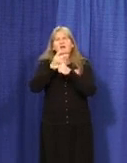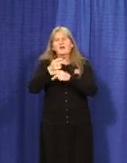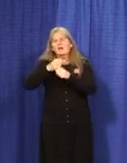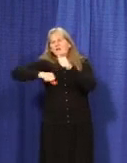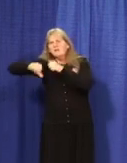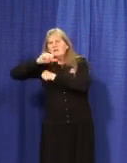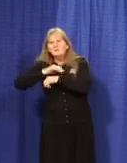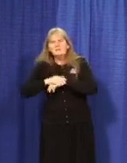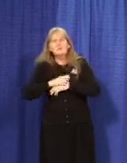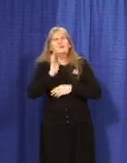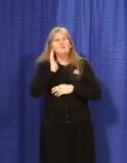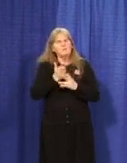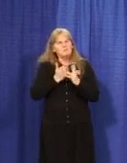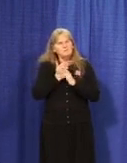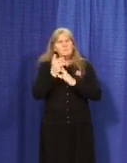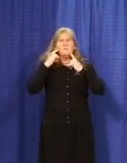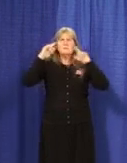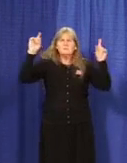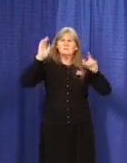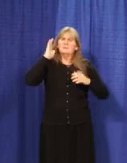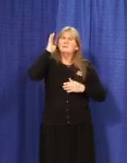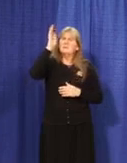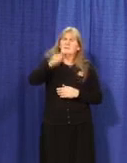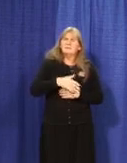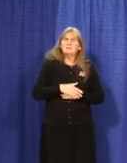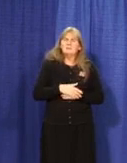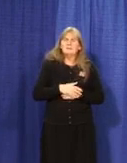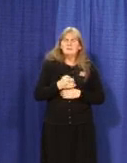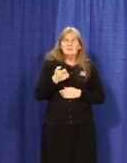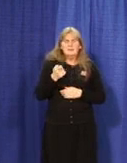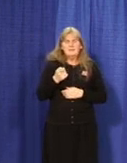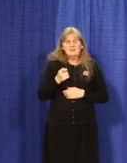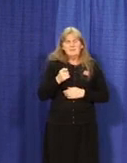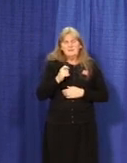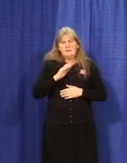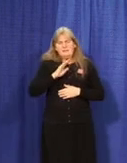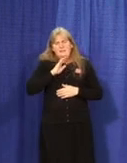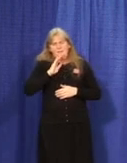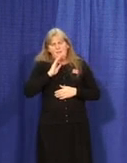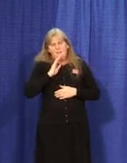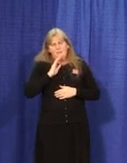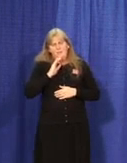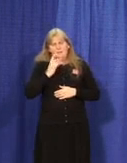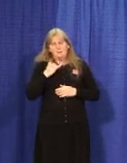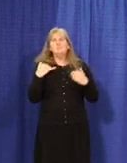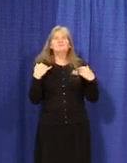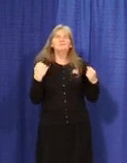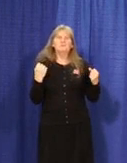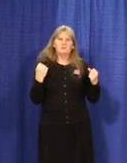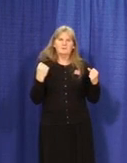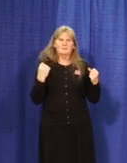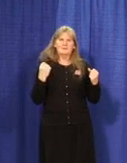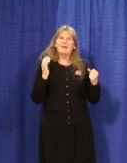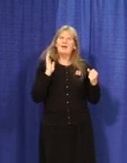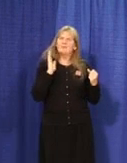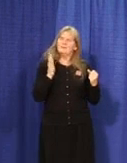will get there. We are slightly battered, about all the stronger, and we are still team Yukon.